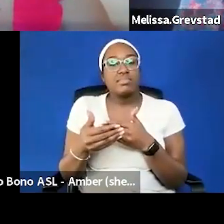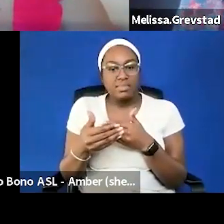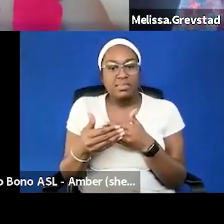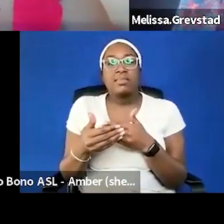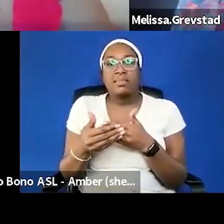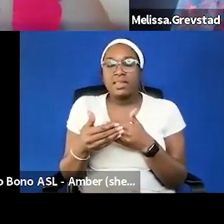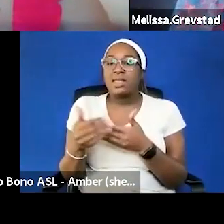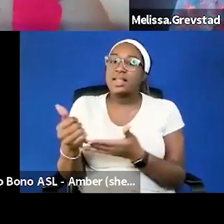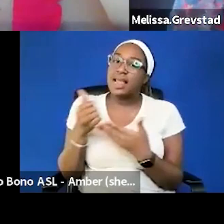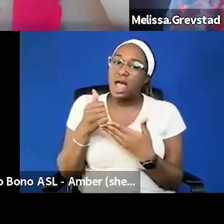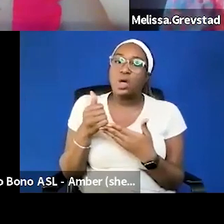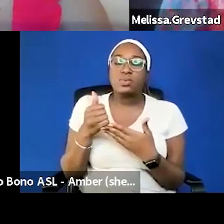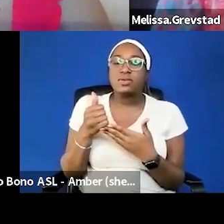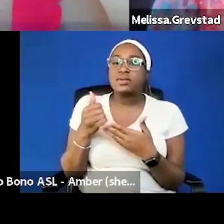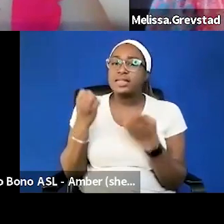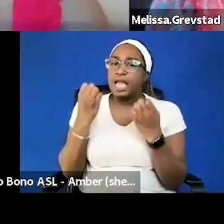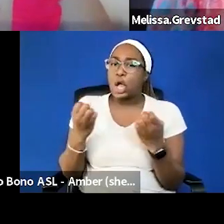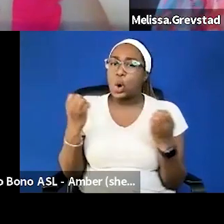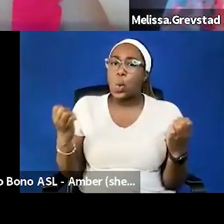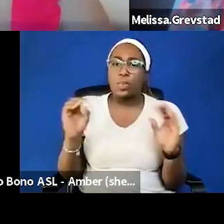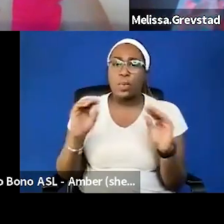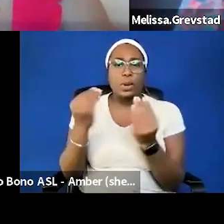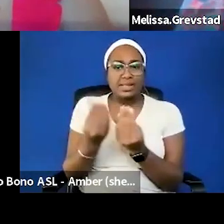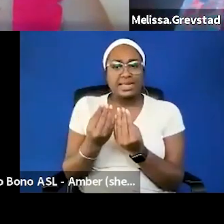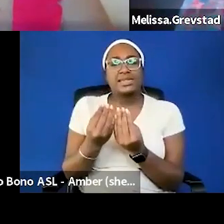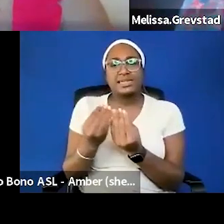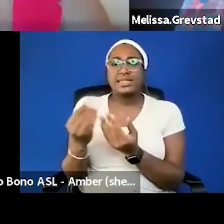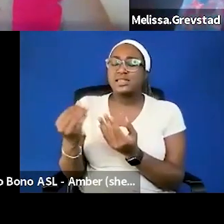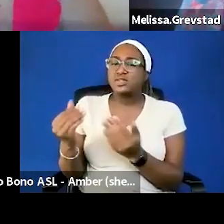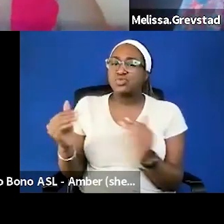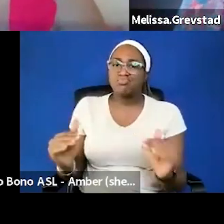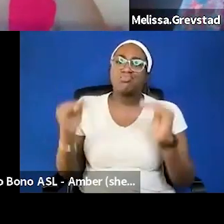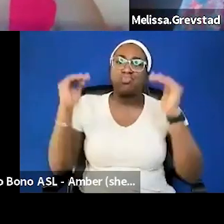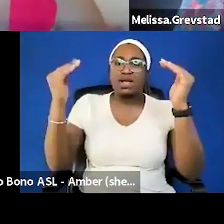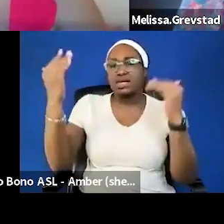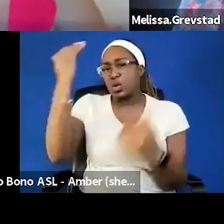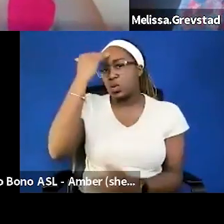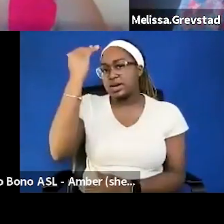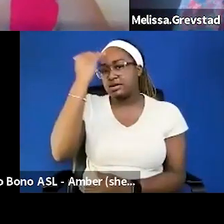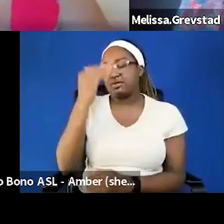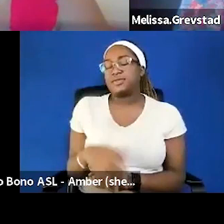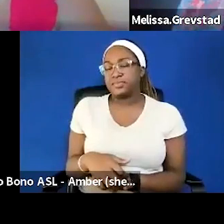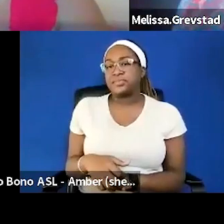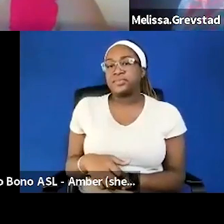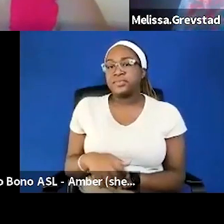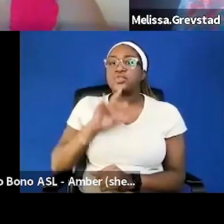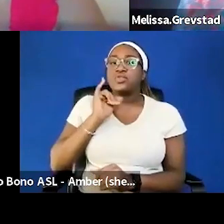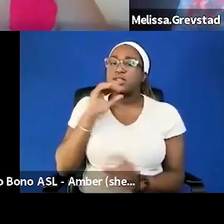helping to equip the organization, helping to keep us with raising awareness and starting to really shine a light, to take a look